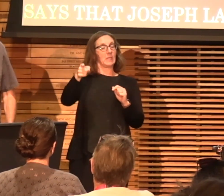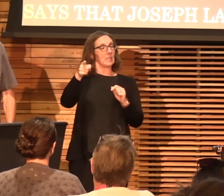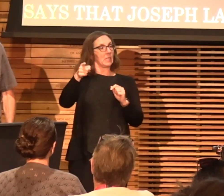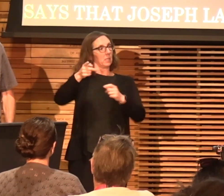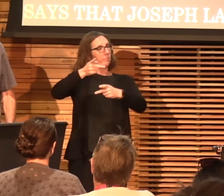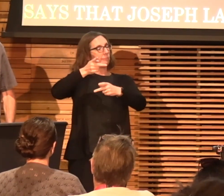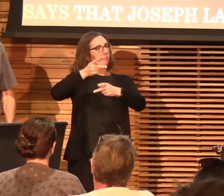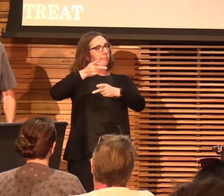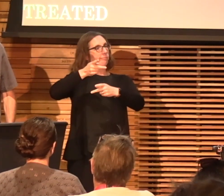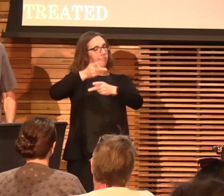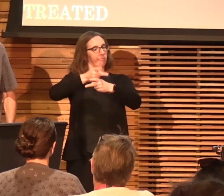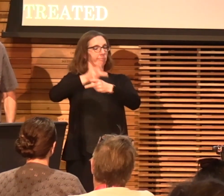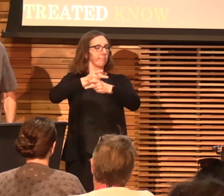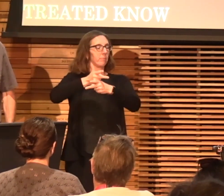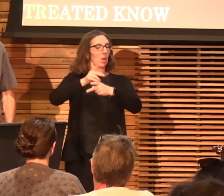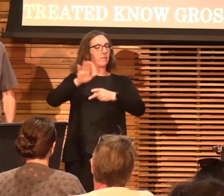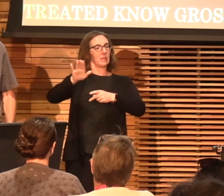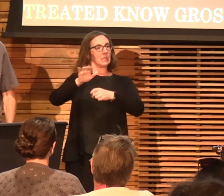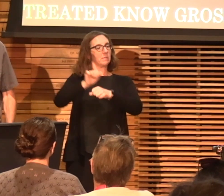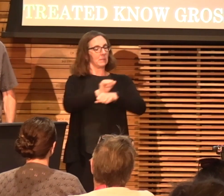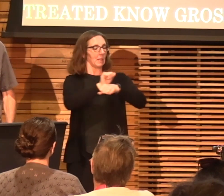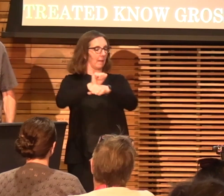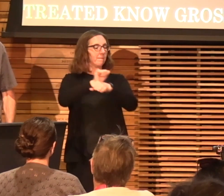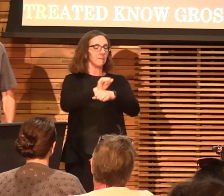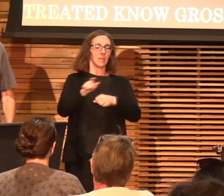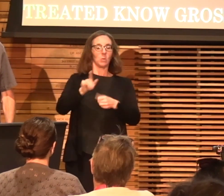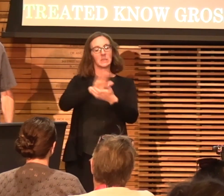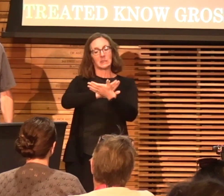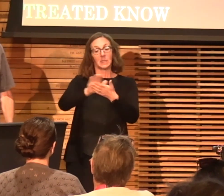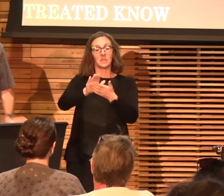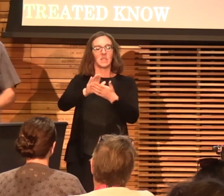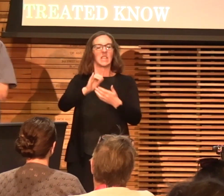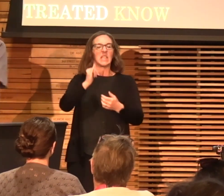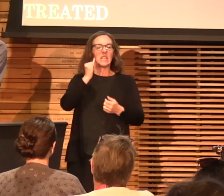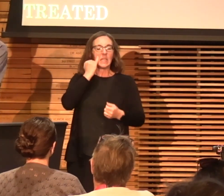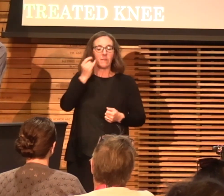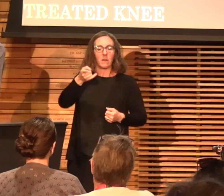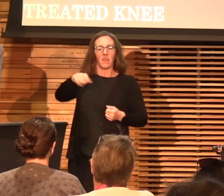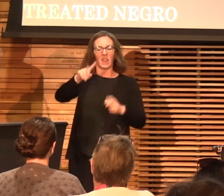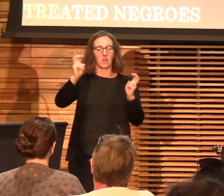treated Negroes very kindly as long as they knew their place. So that's the official narrative.